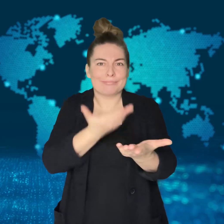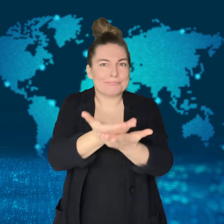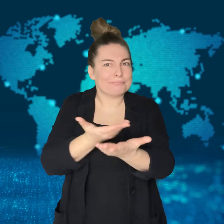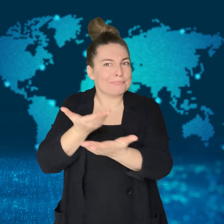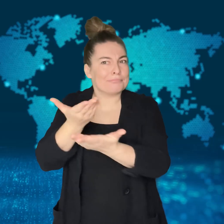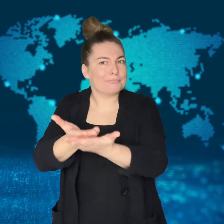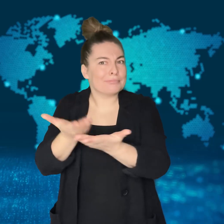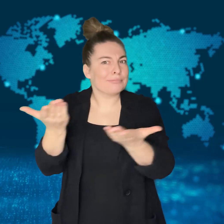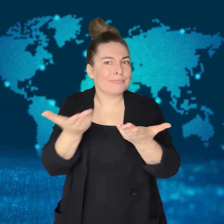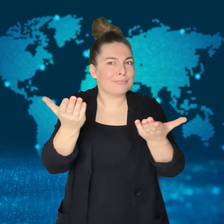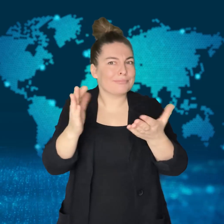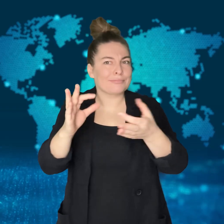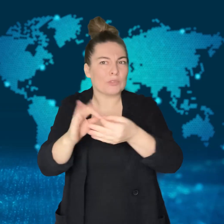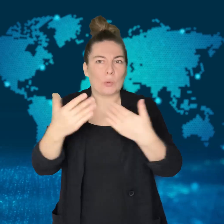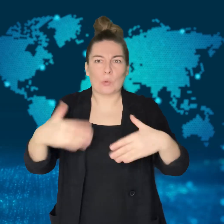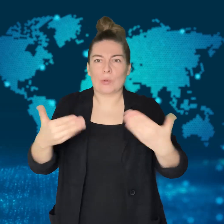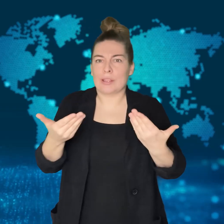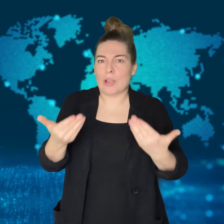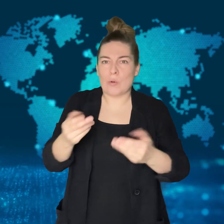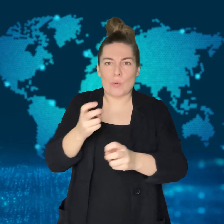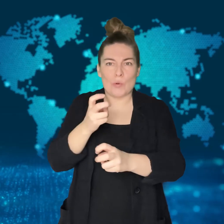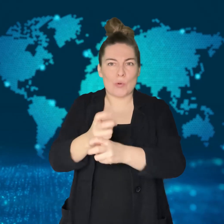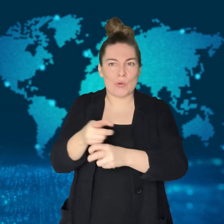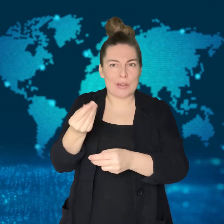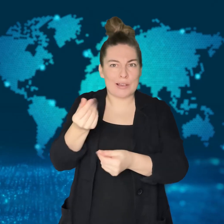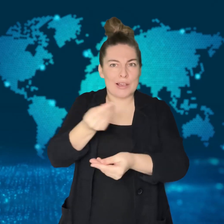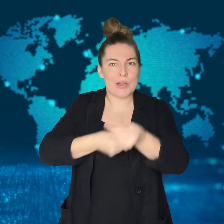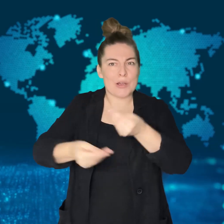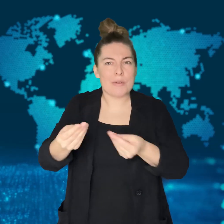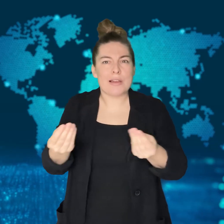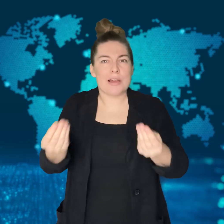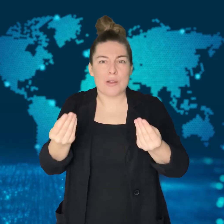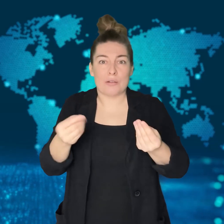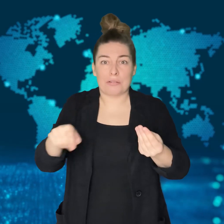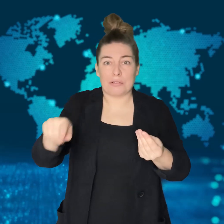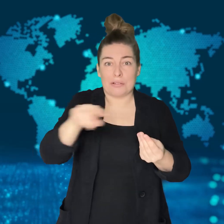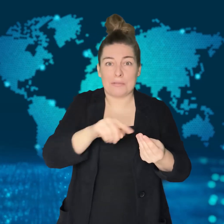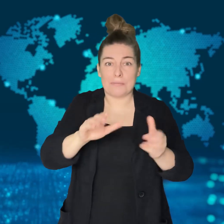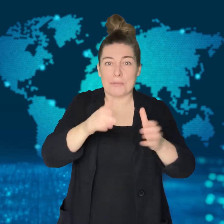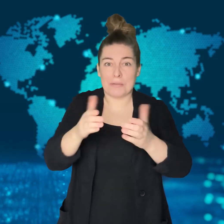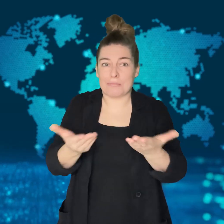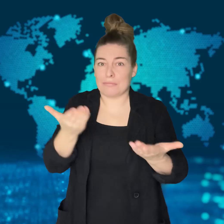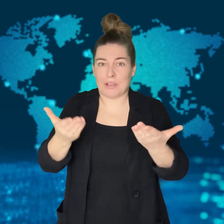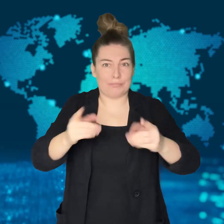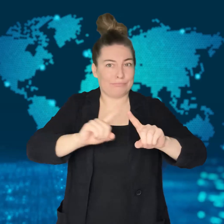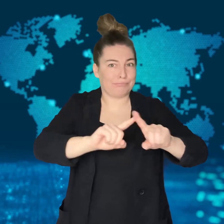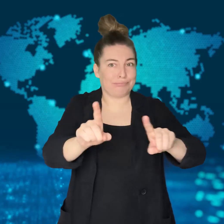Since it's not likely for any one party to